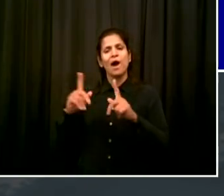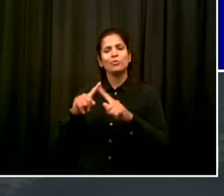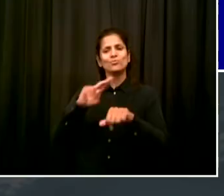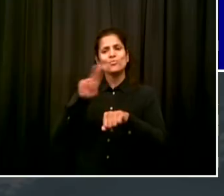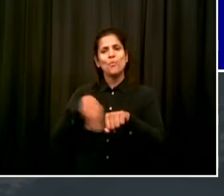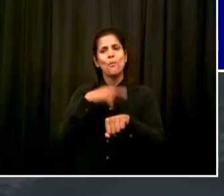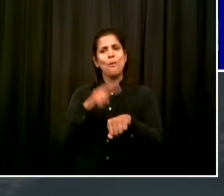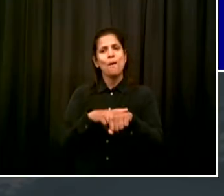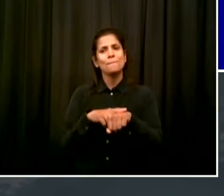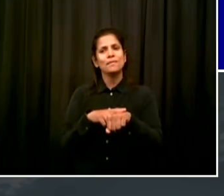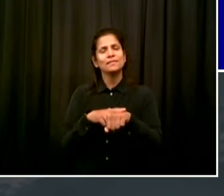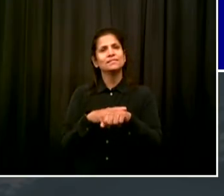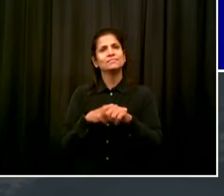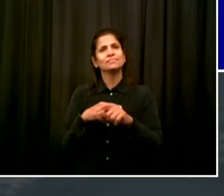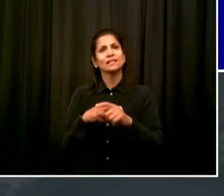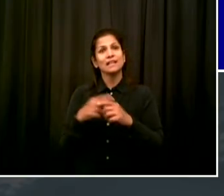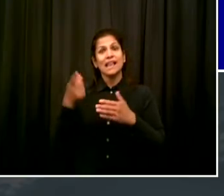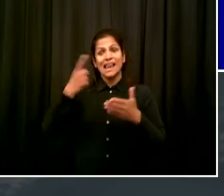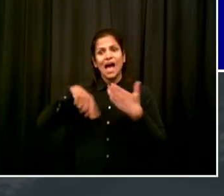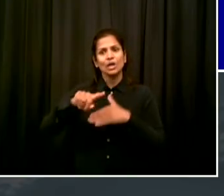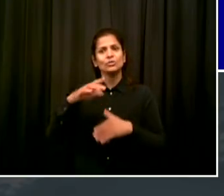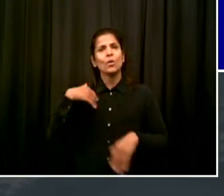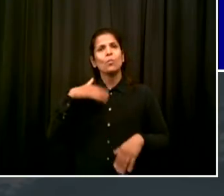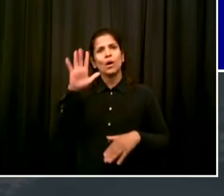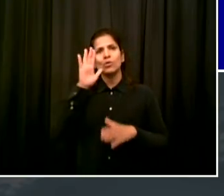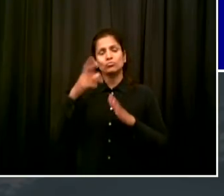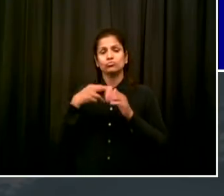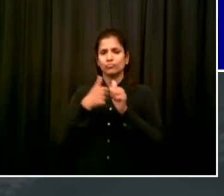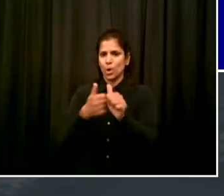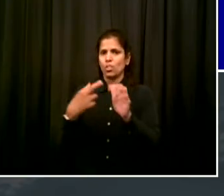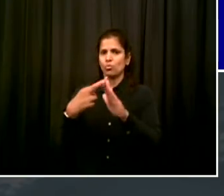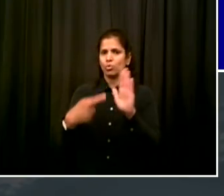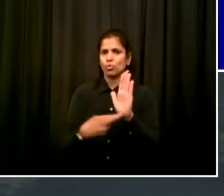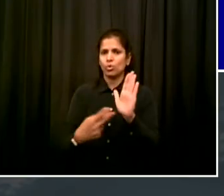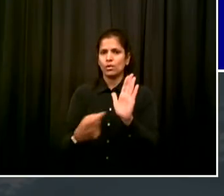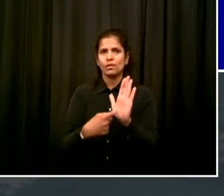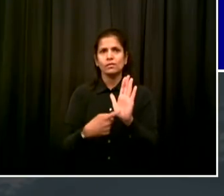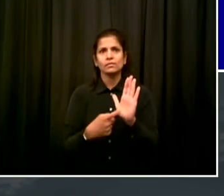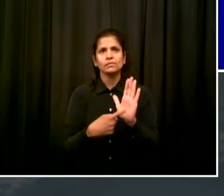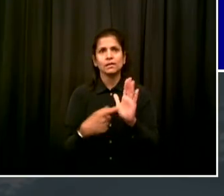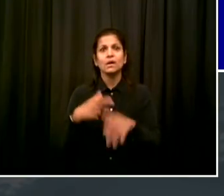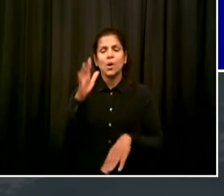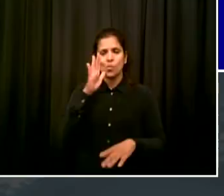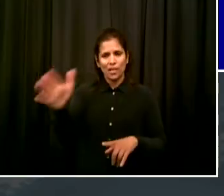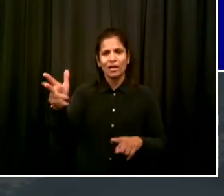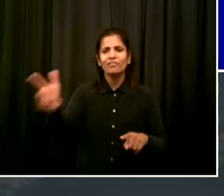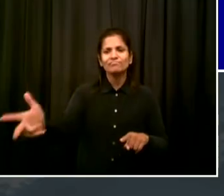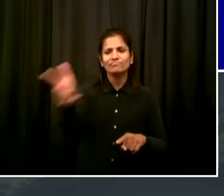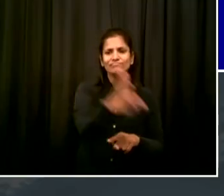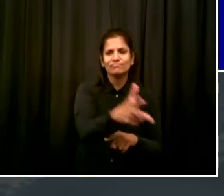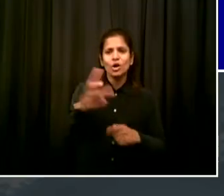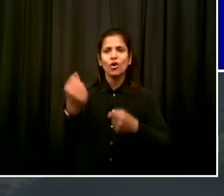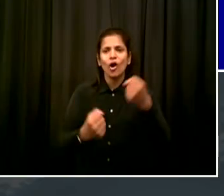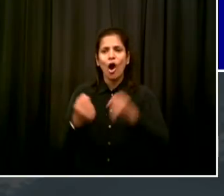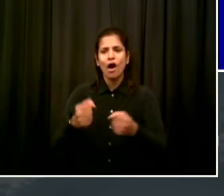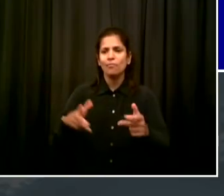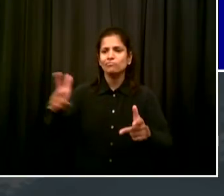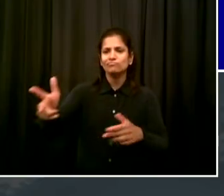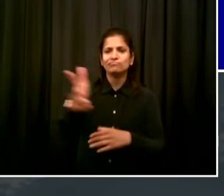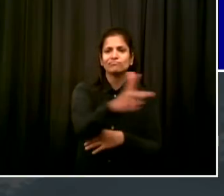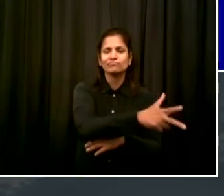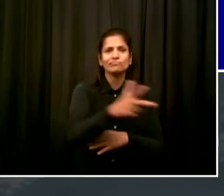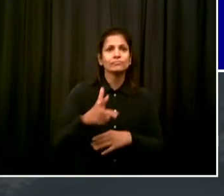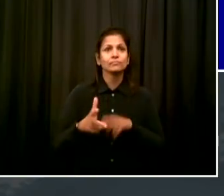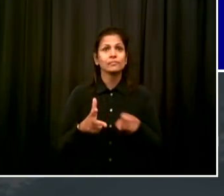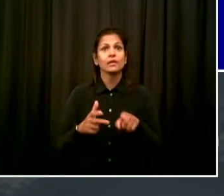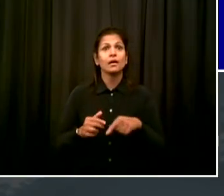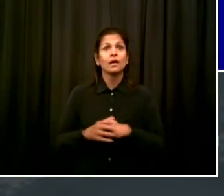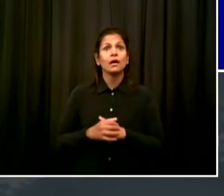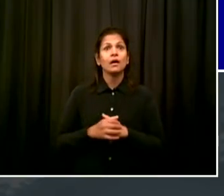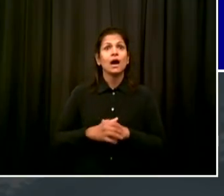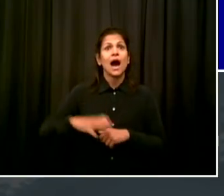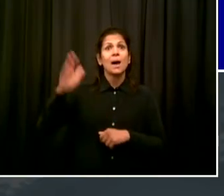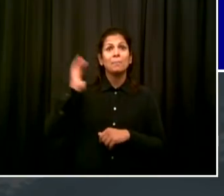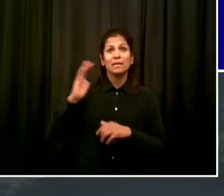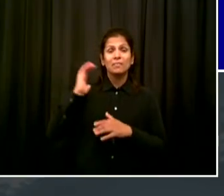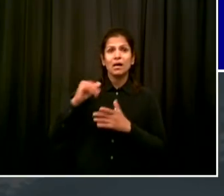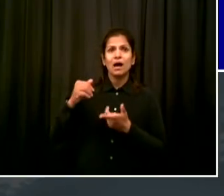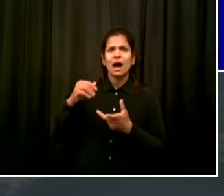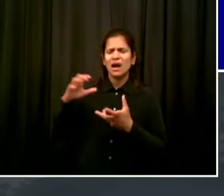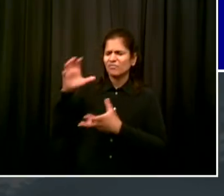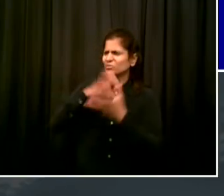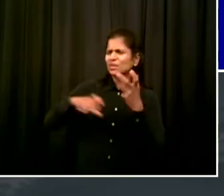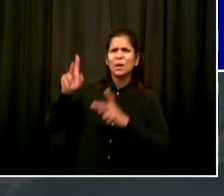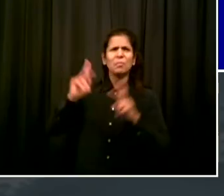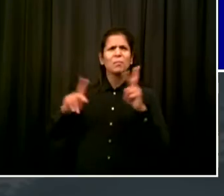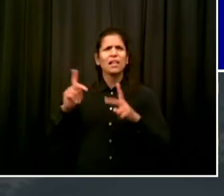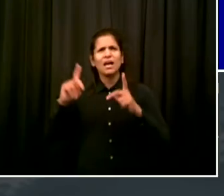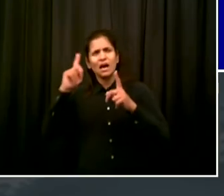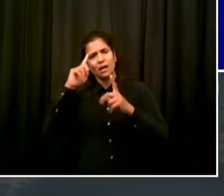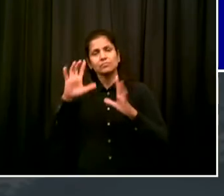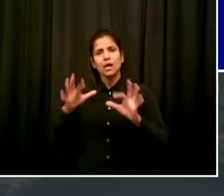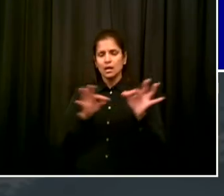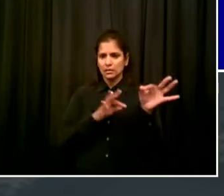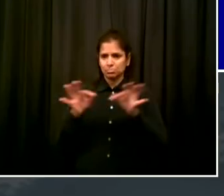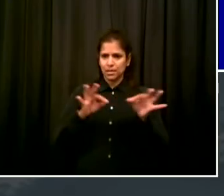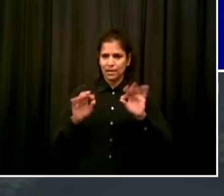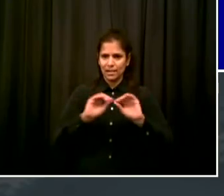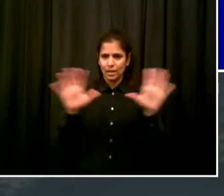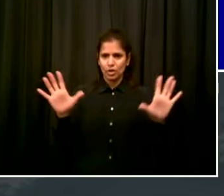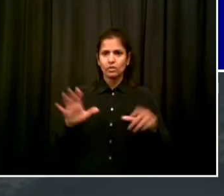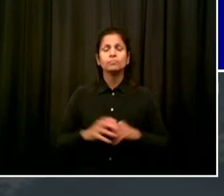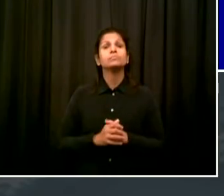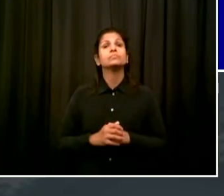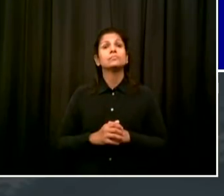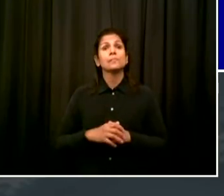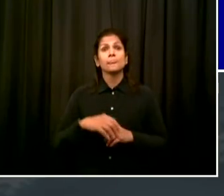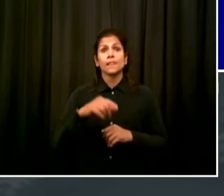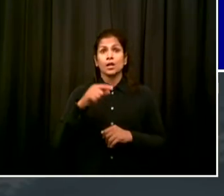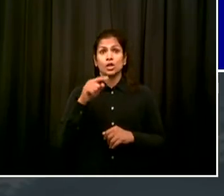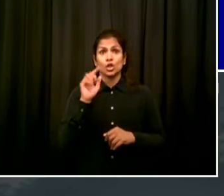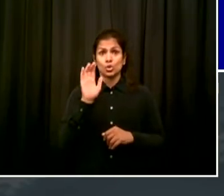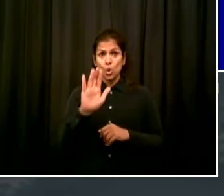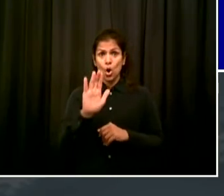IT BACK I WANT